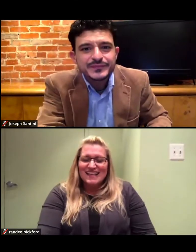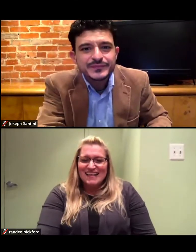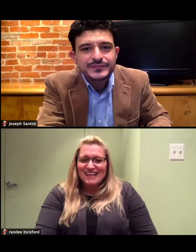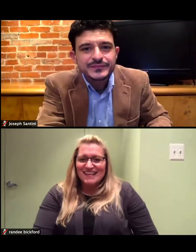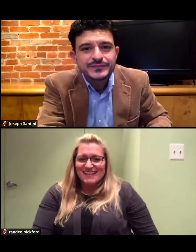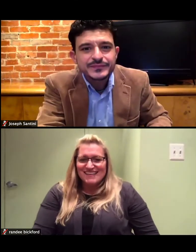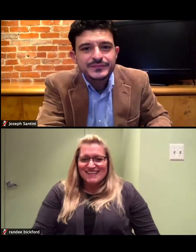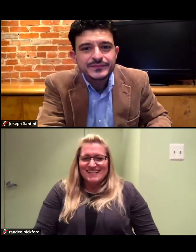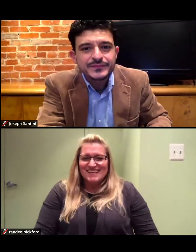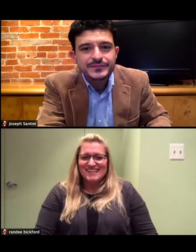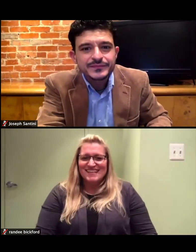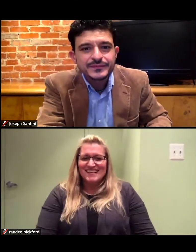we need to see here.